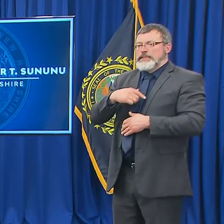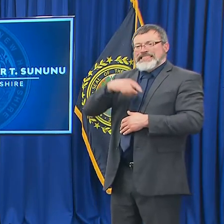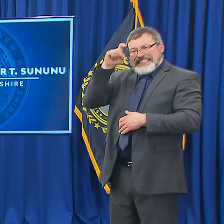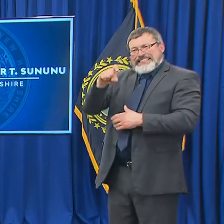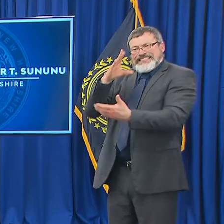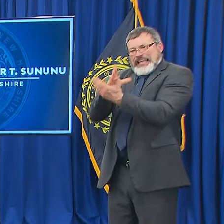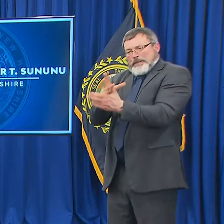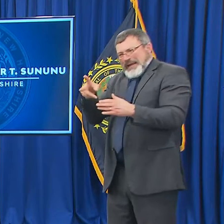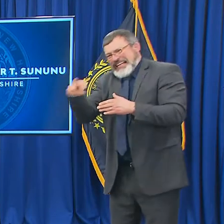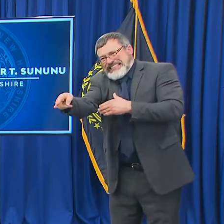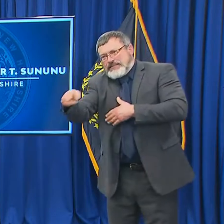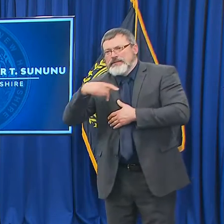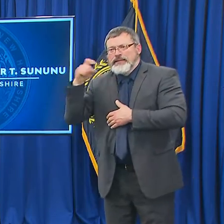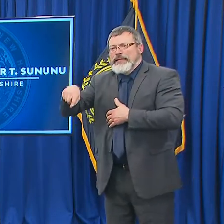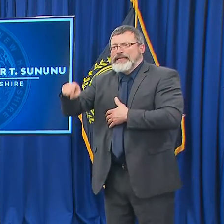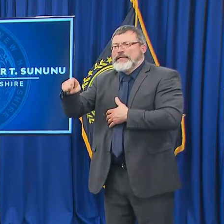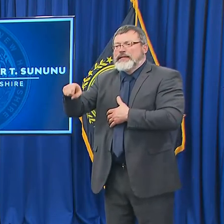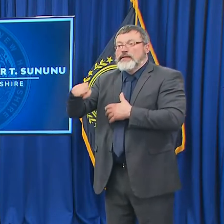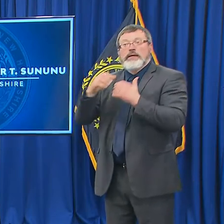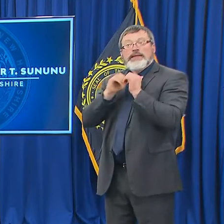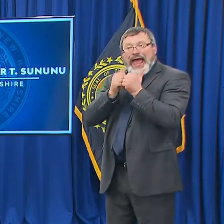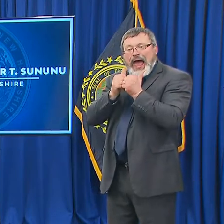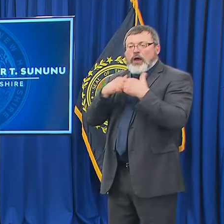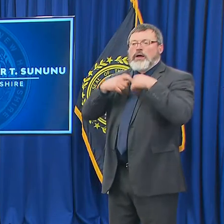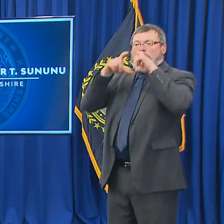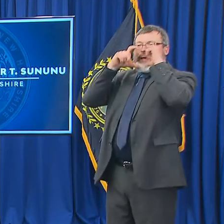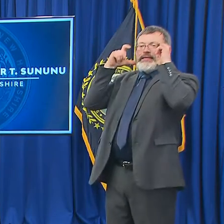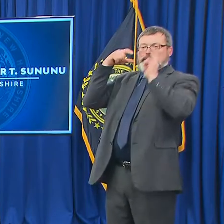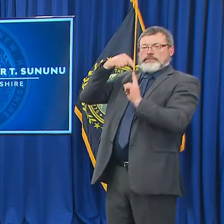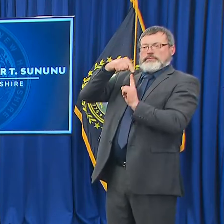About 53 million of the main street relief Main Street